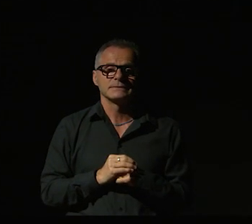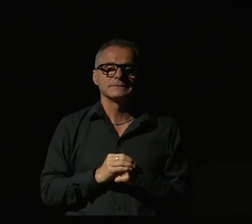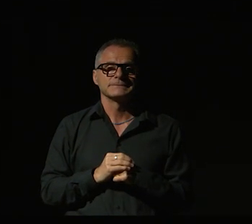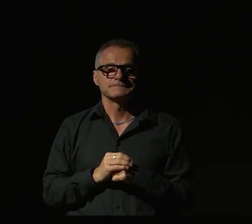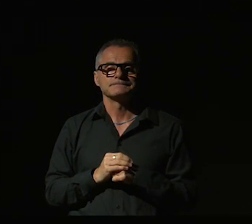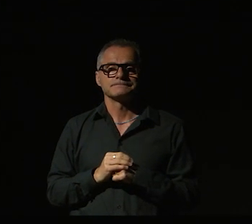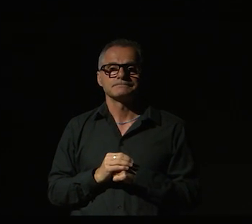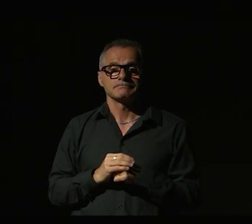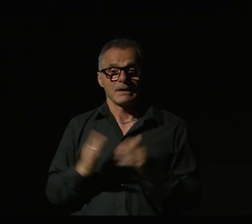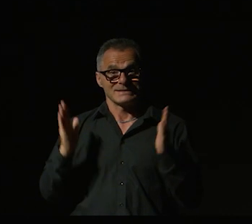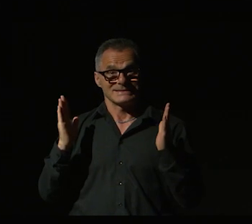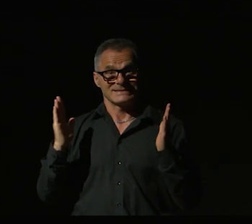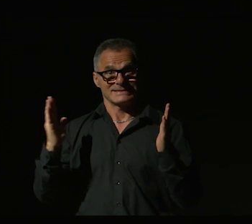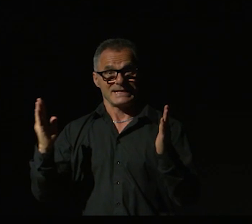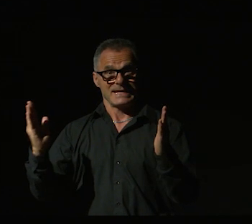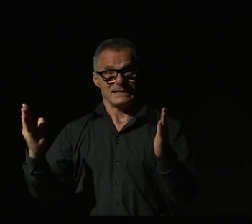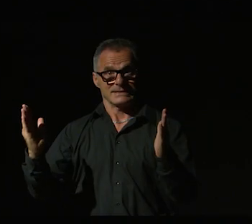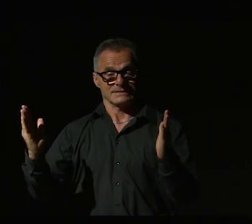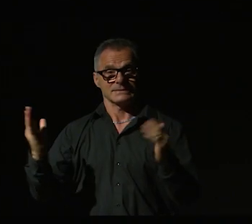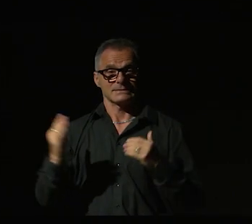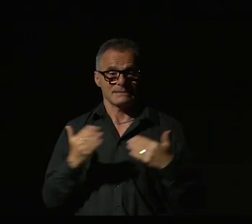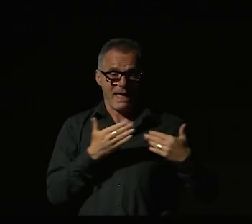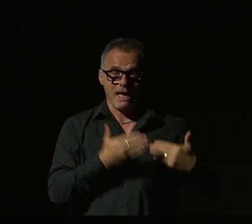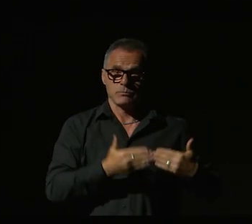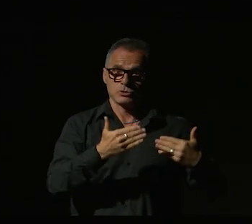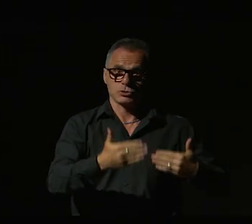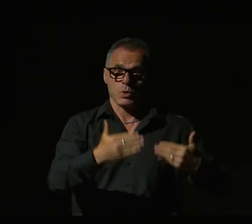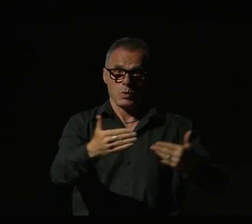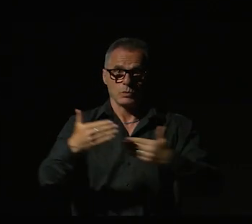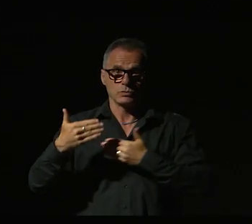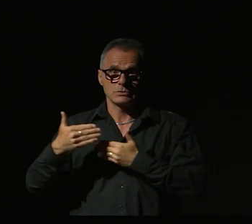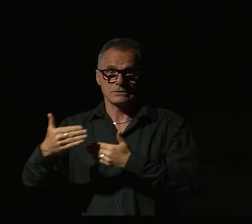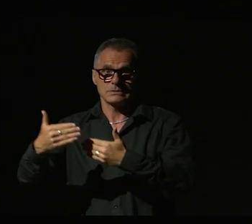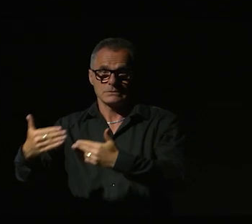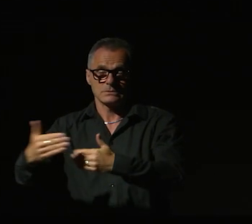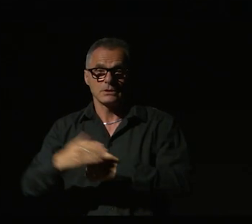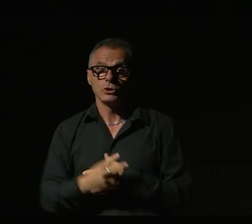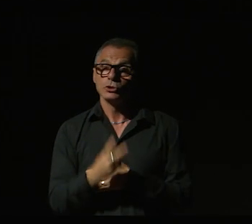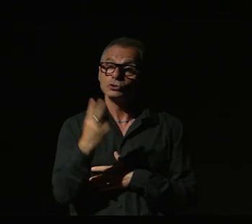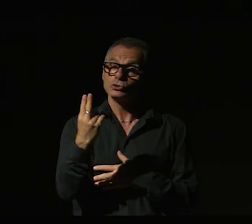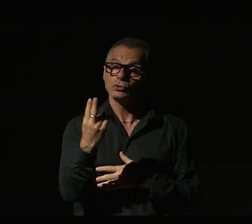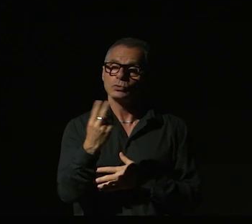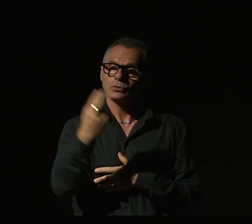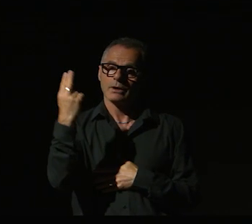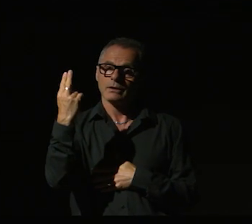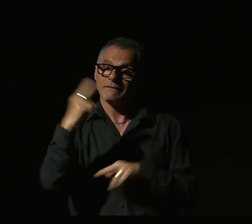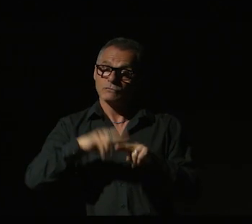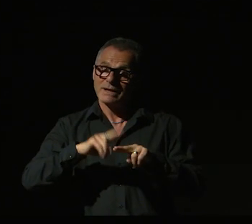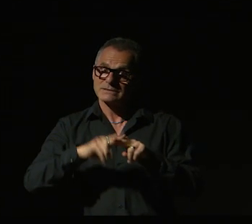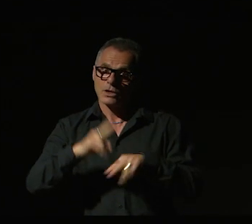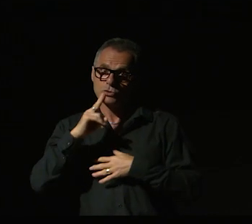secondary mythological episodes, the two frescoes which we see prepared in the cartoons here